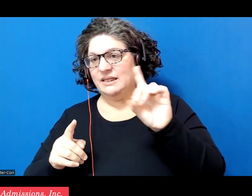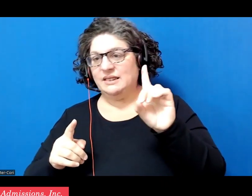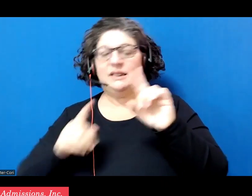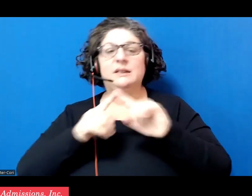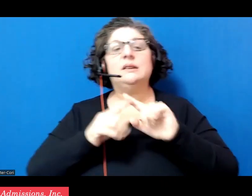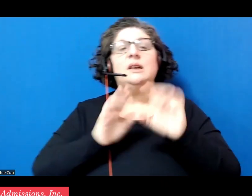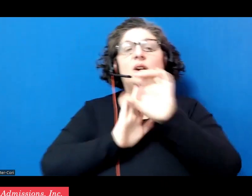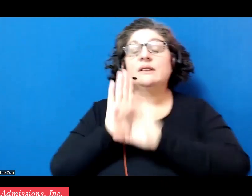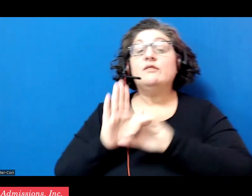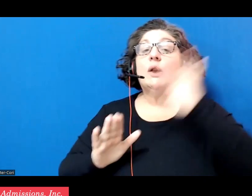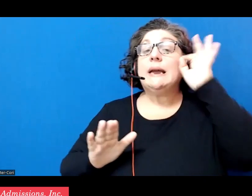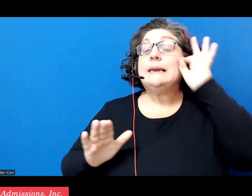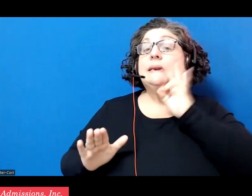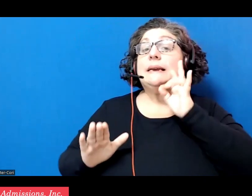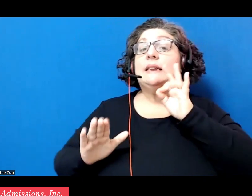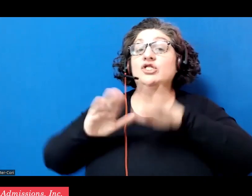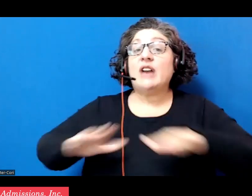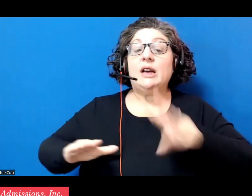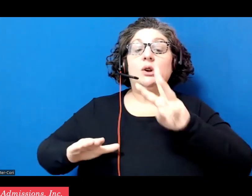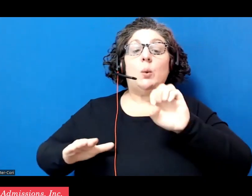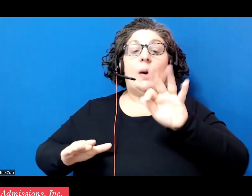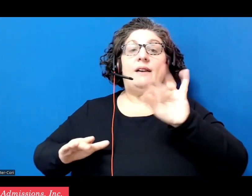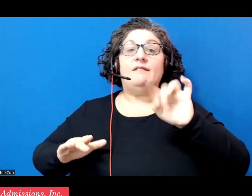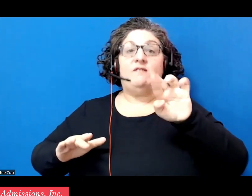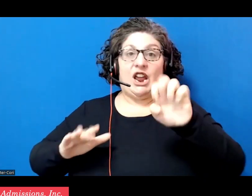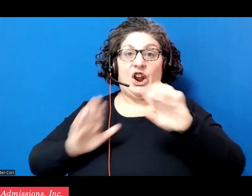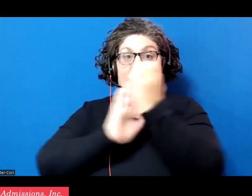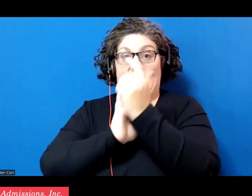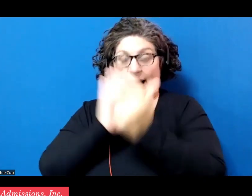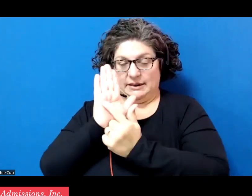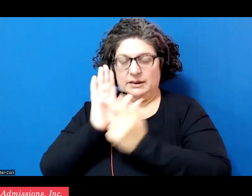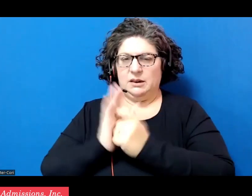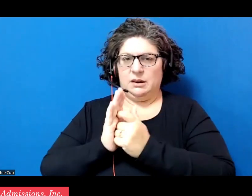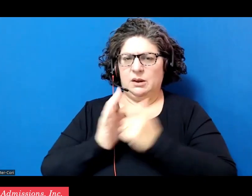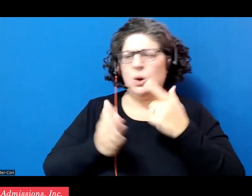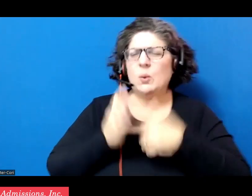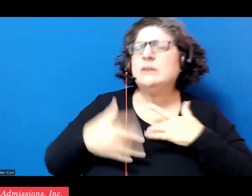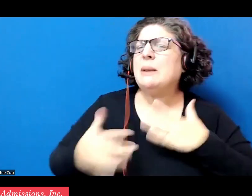Indian Child Welfare Act. Where is my timeline?